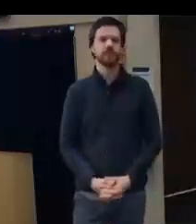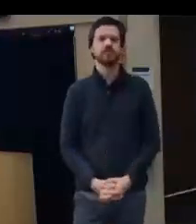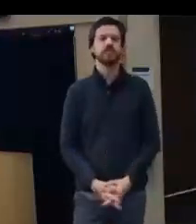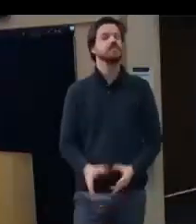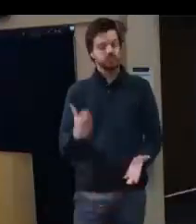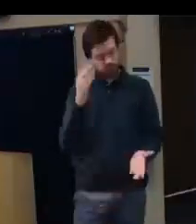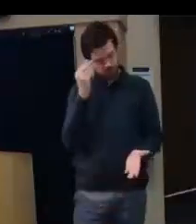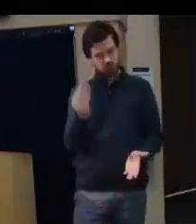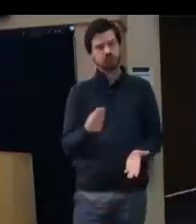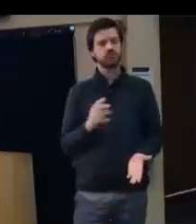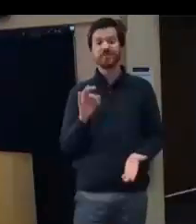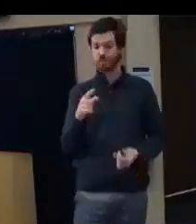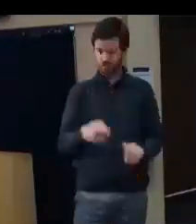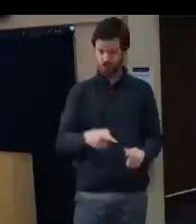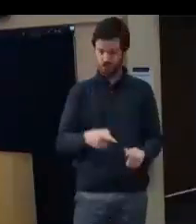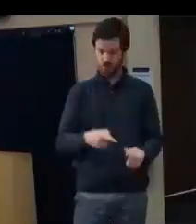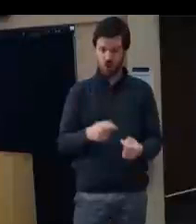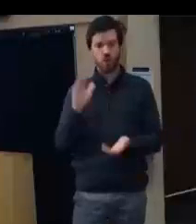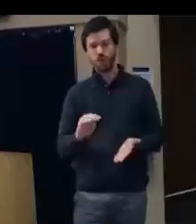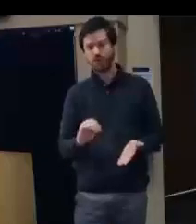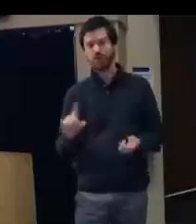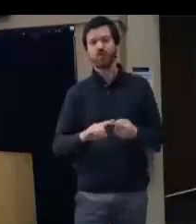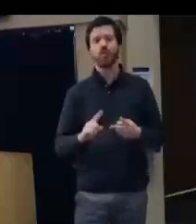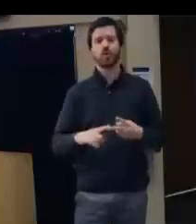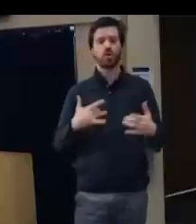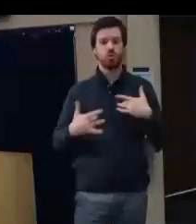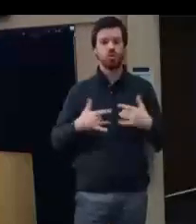please let me know if you ever struggle with low mood or worry related to your heart now we